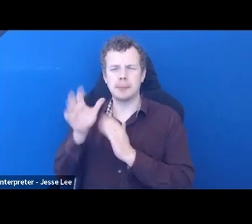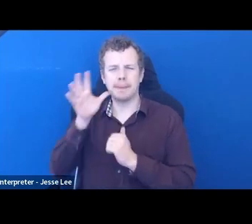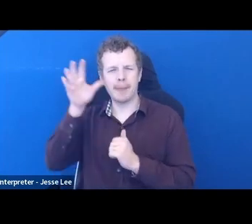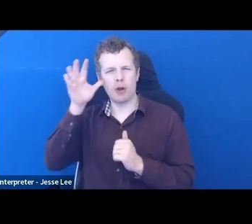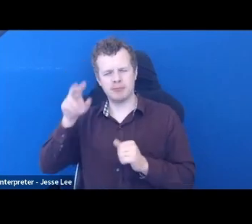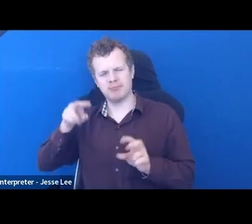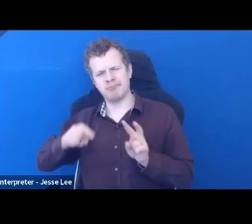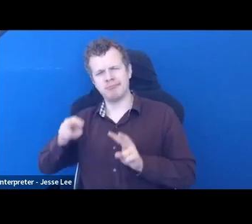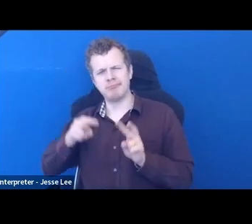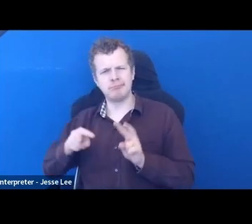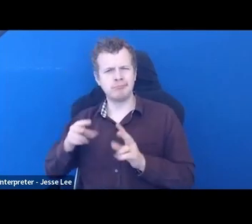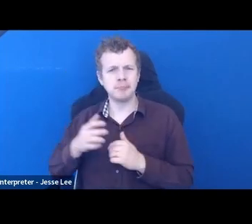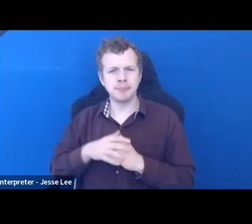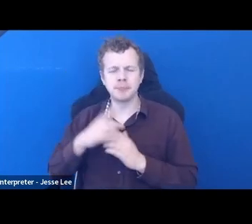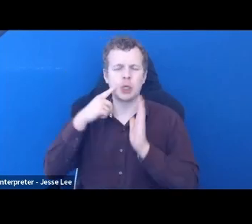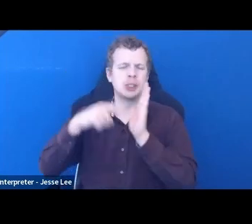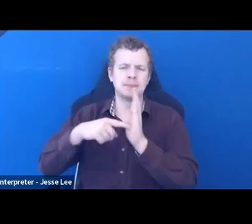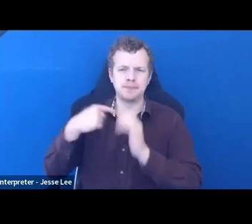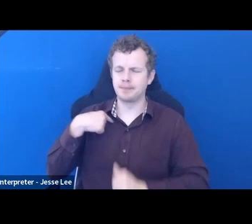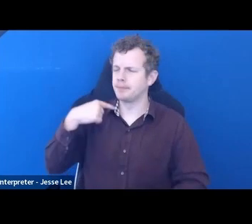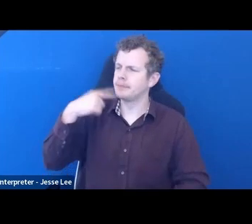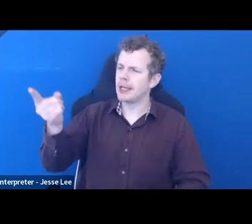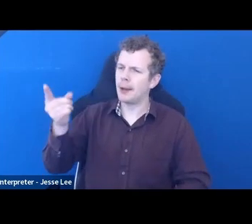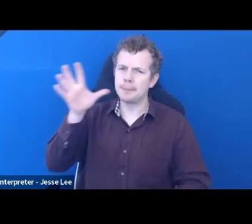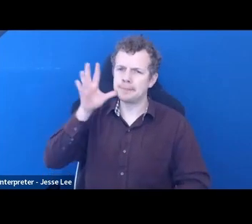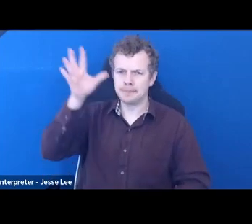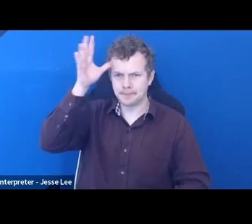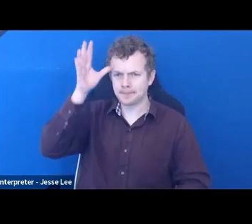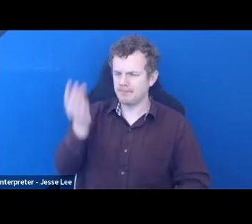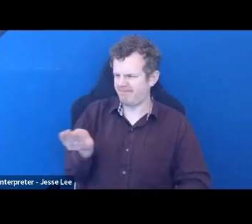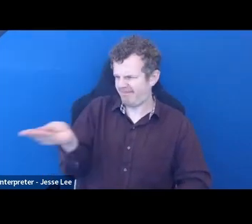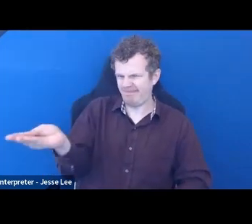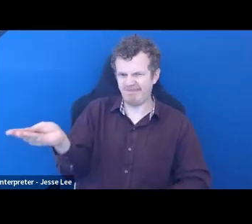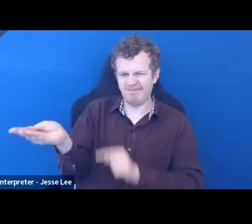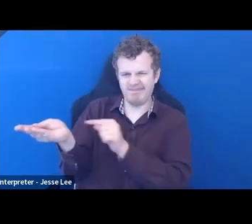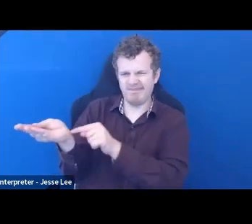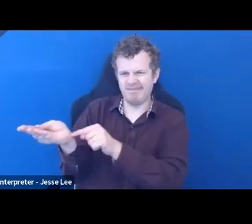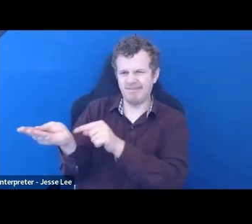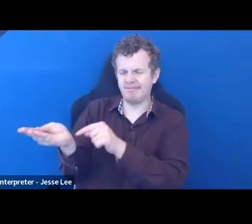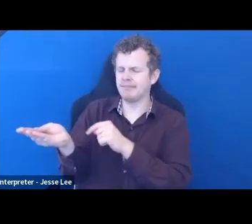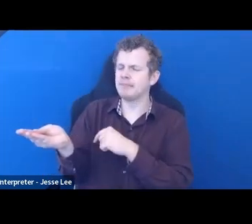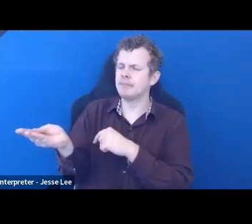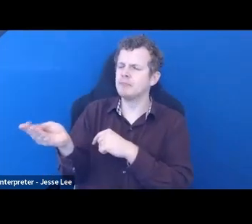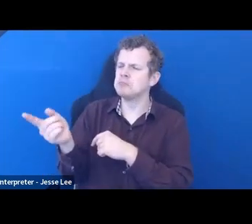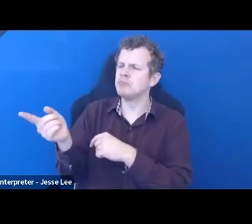Meaning that if I give a parent a survey that asks them to rate how their child does